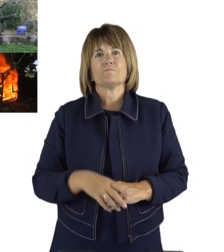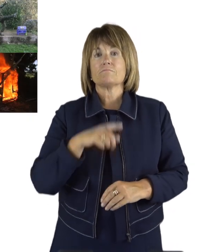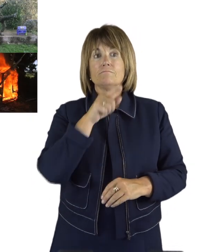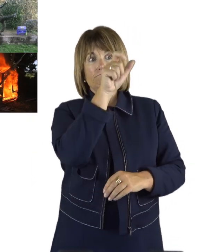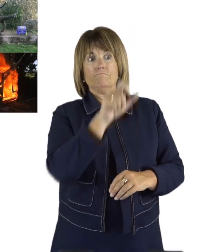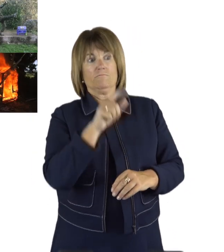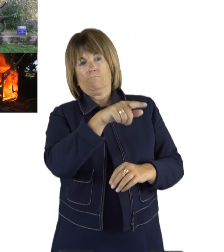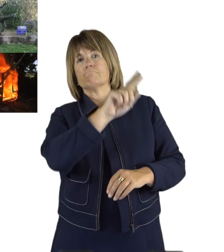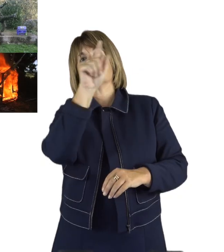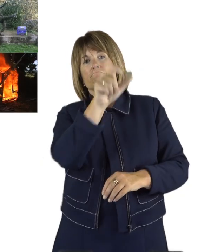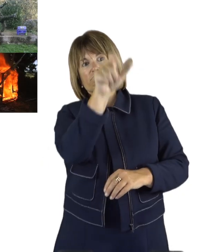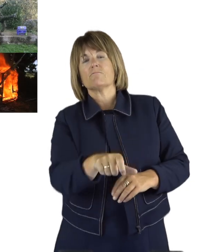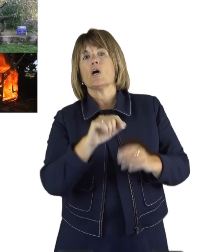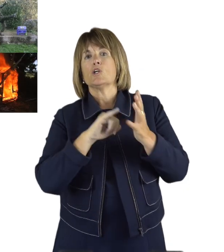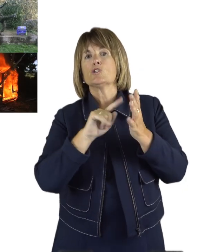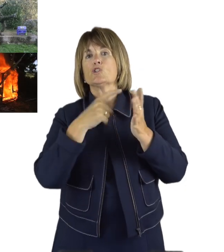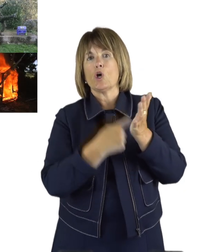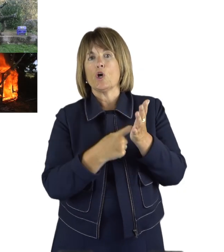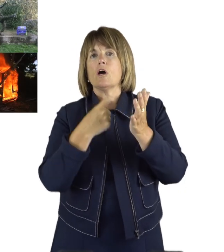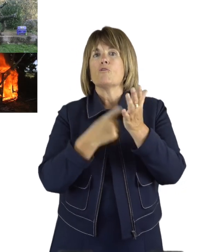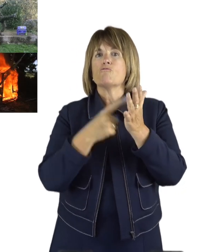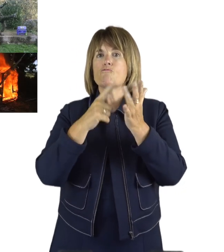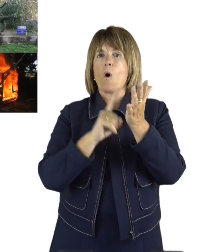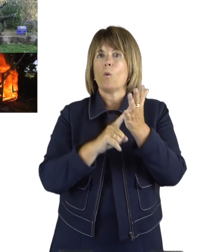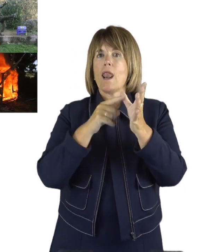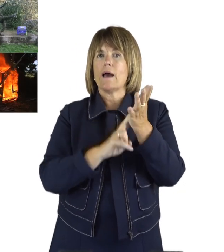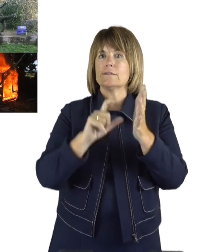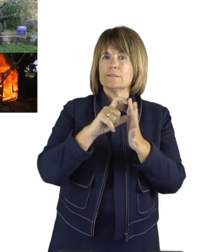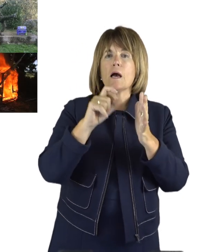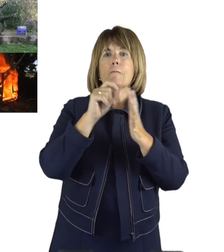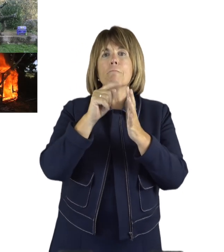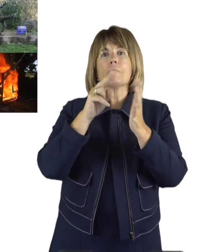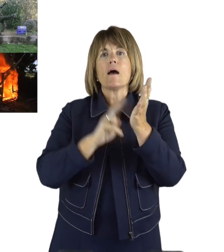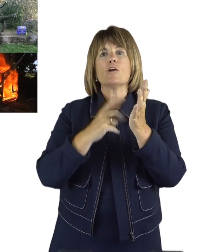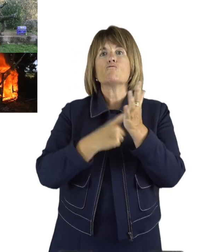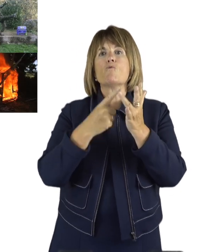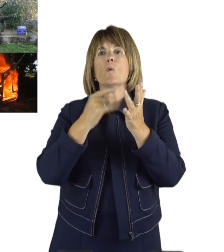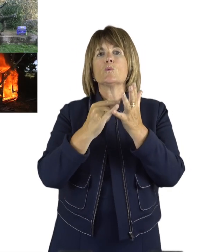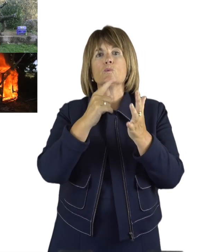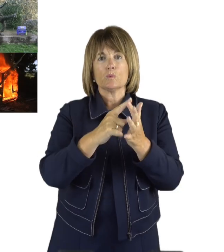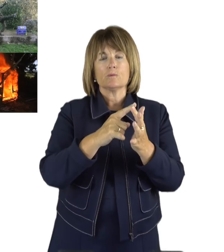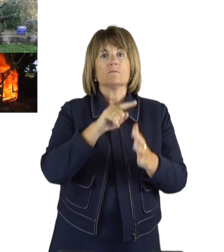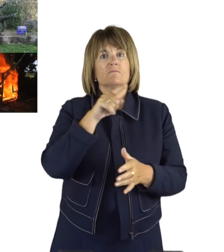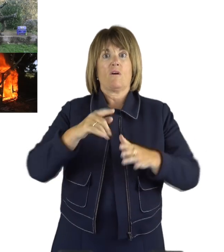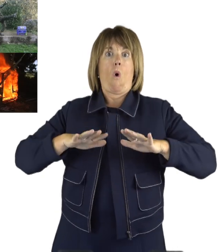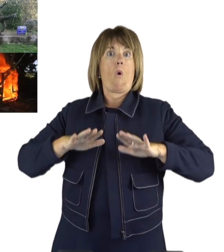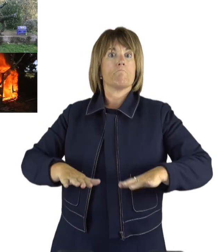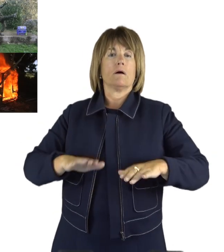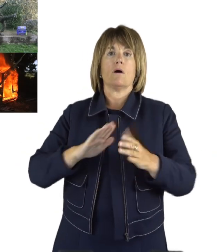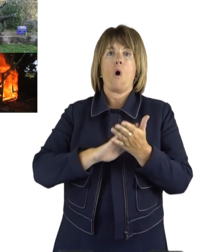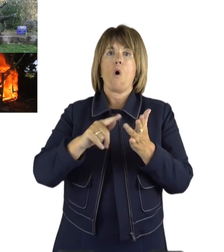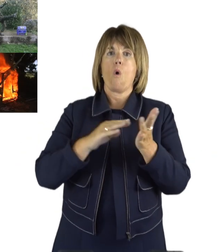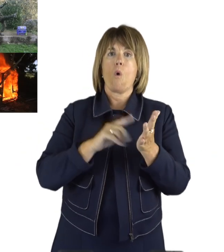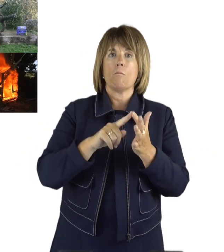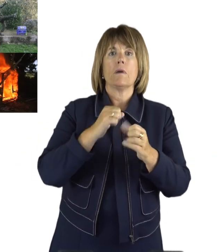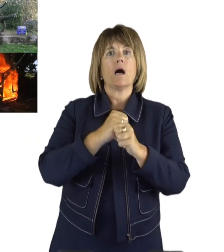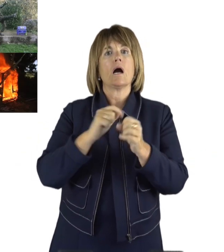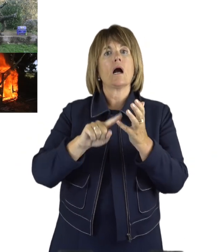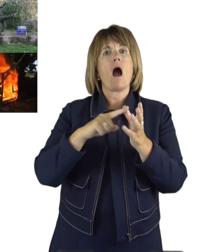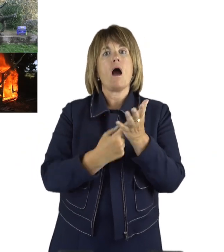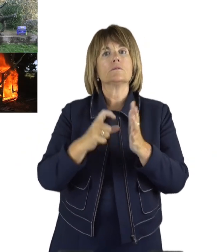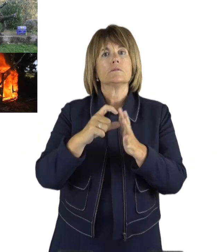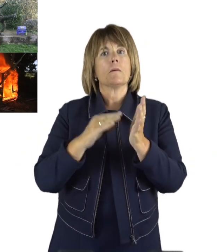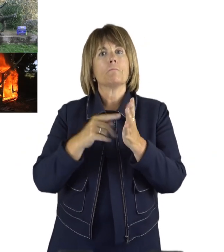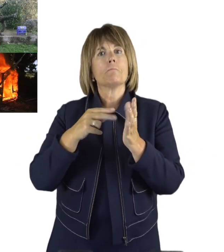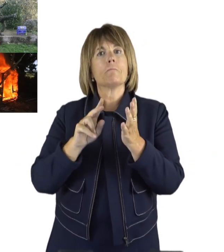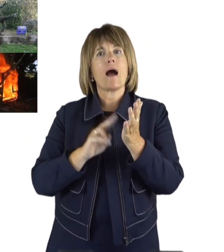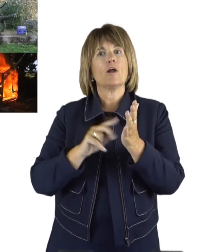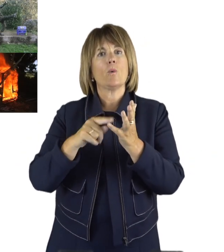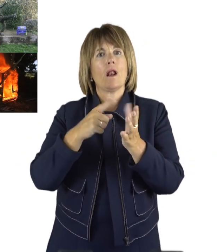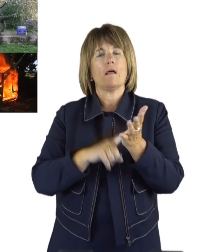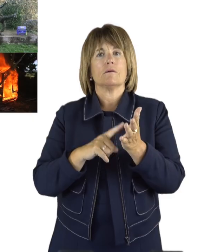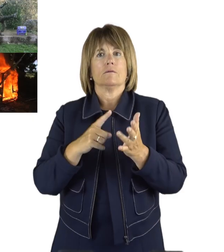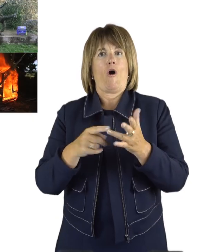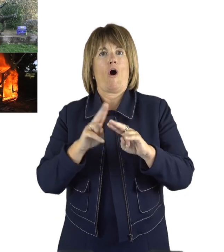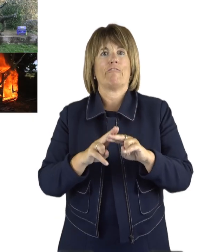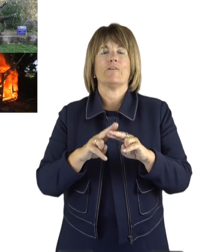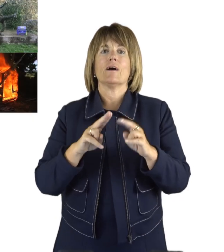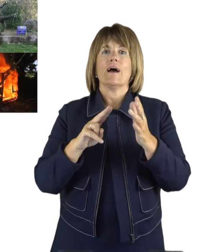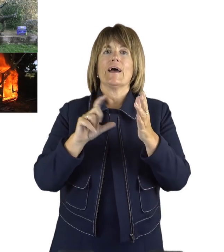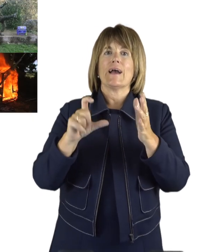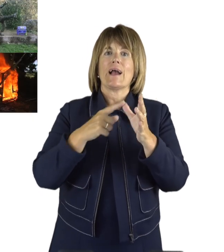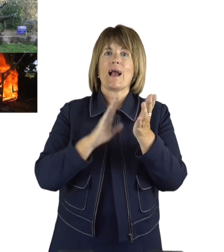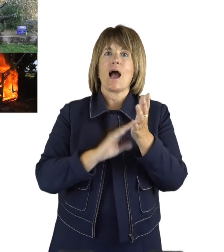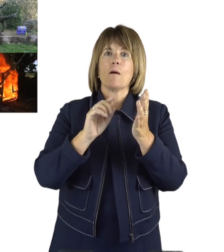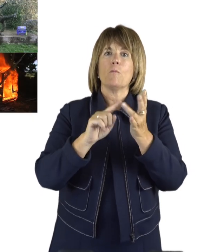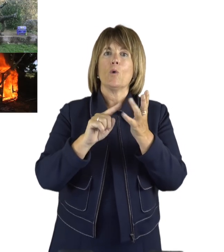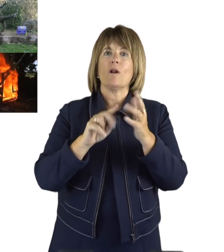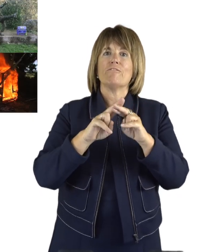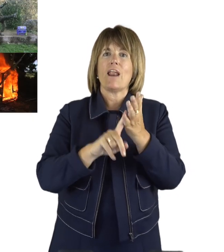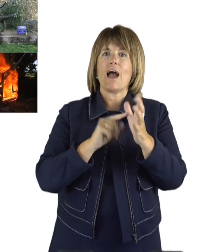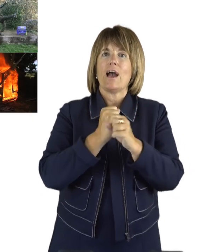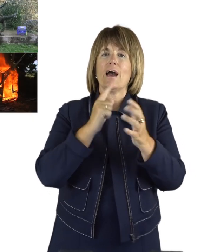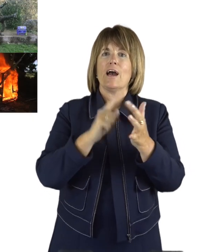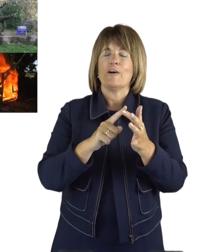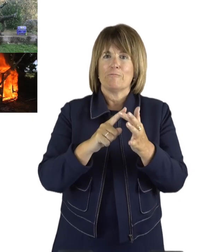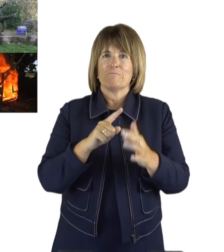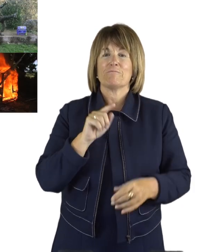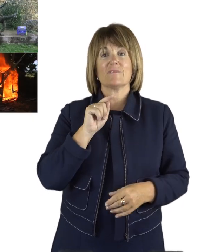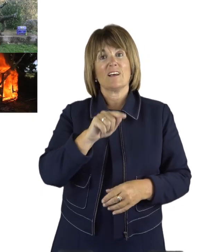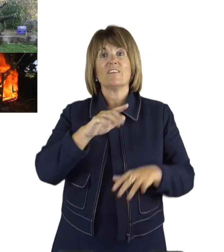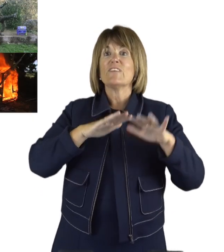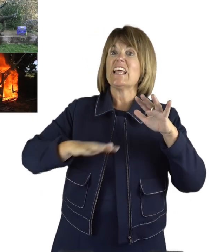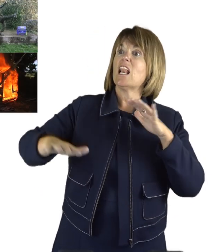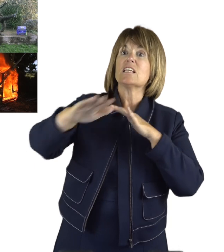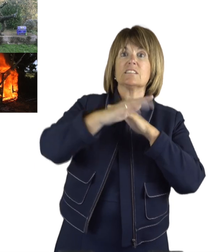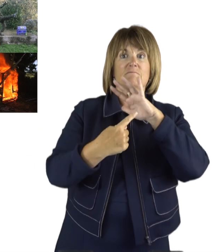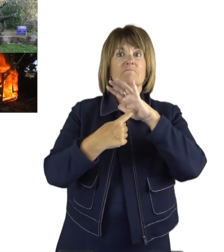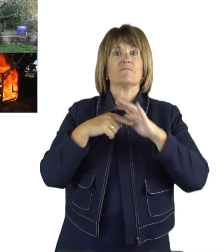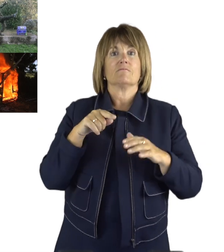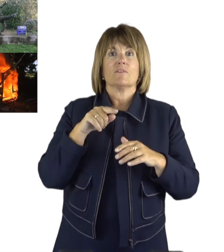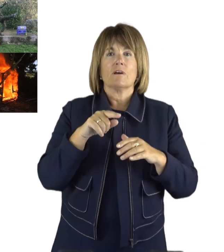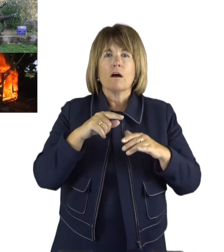Sir Roland Penrose and the Home Guard Manual of Camouflage. Mein Field.